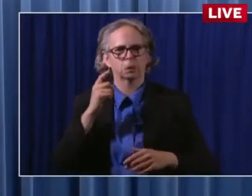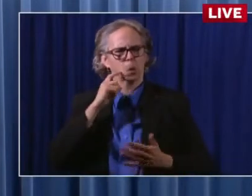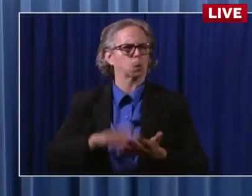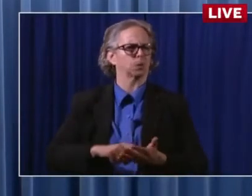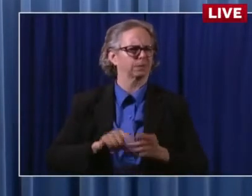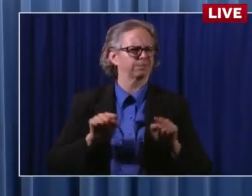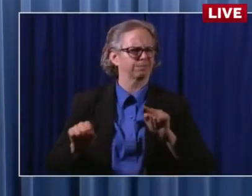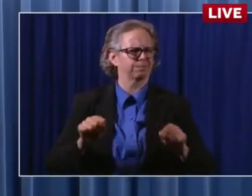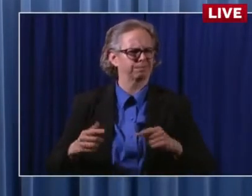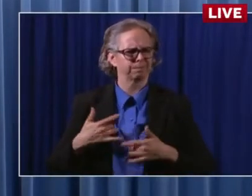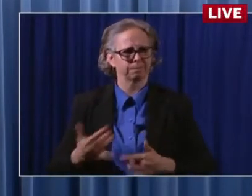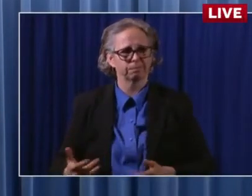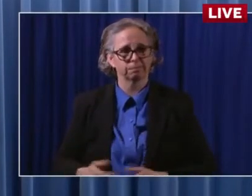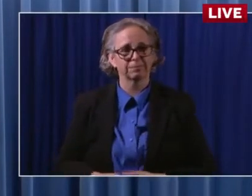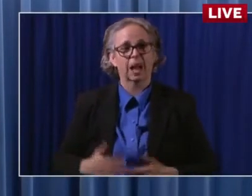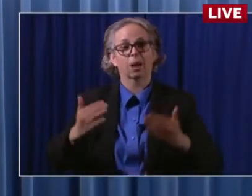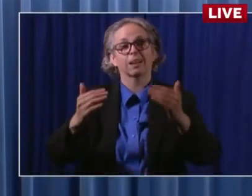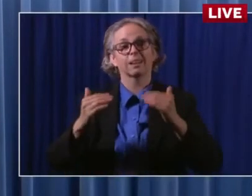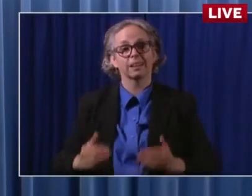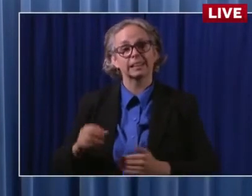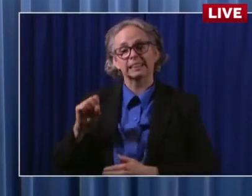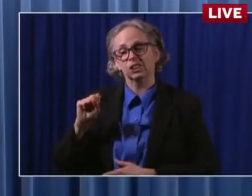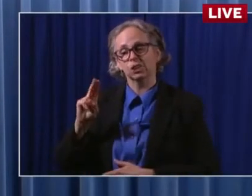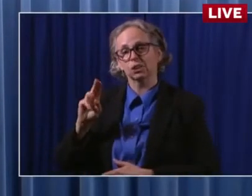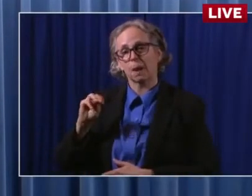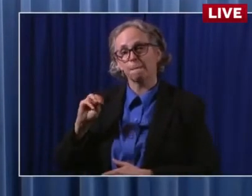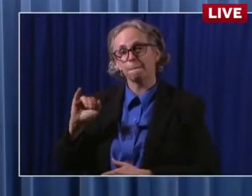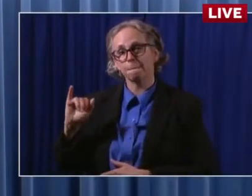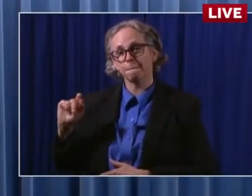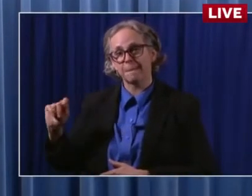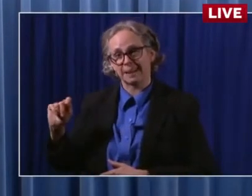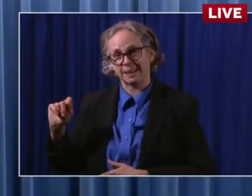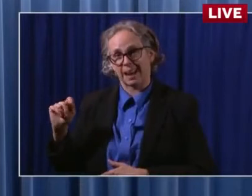RECENT OUTBREAKS INCLUDE A RESTAURANT AND A FAITH-BASED ORGANIZATION.